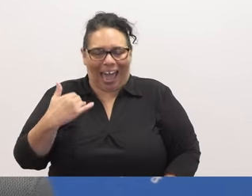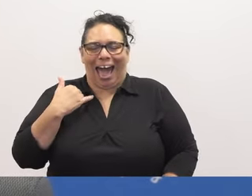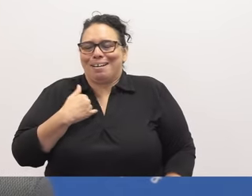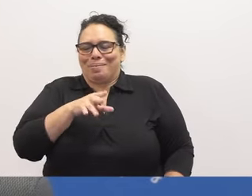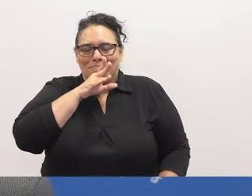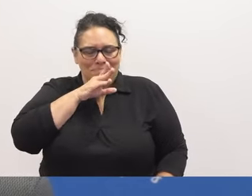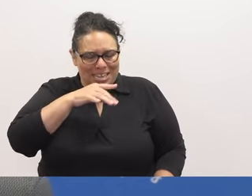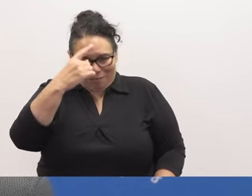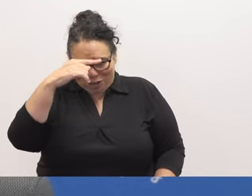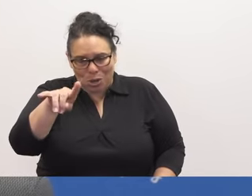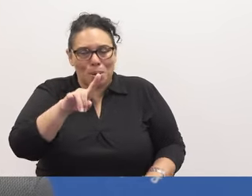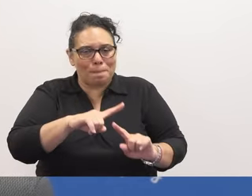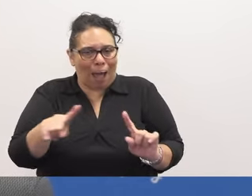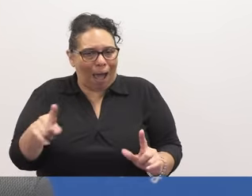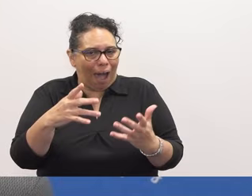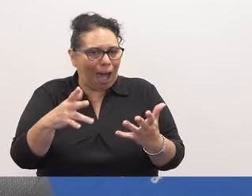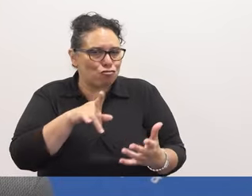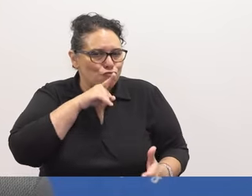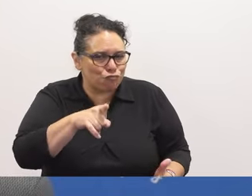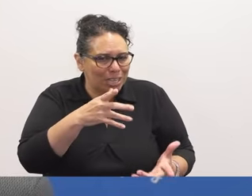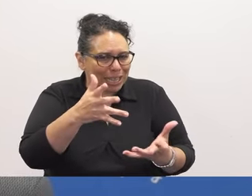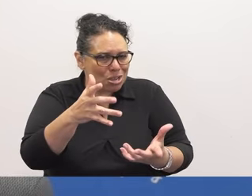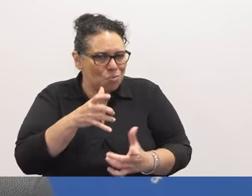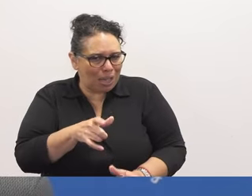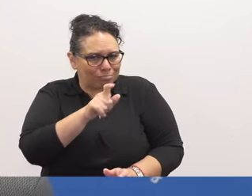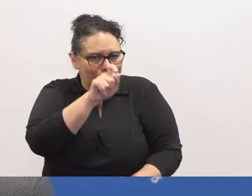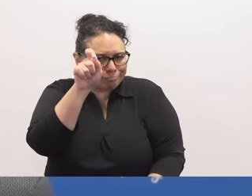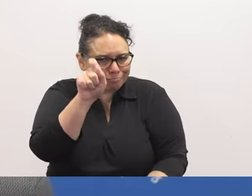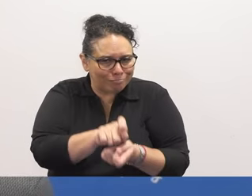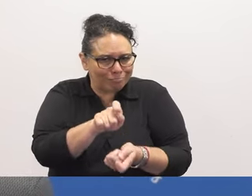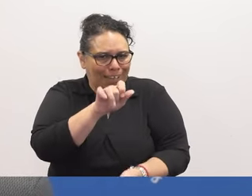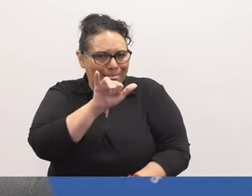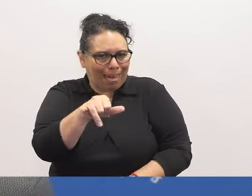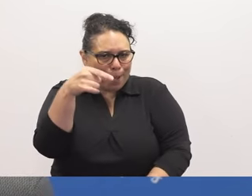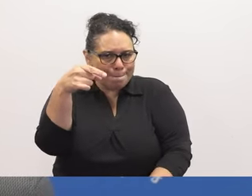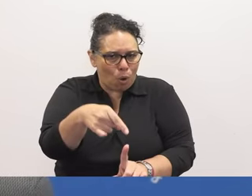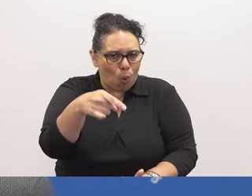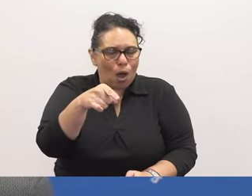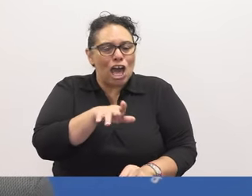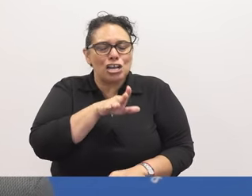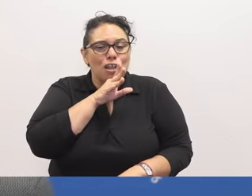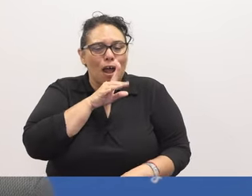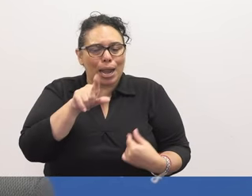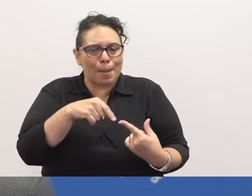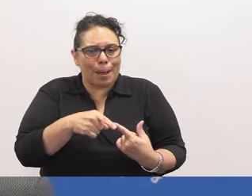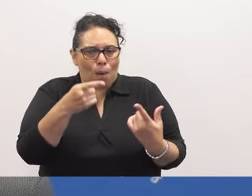So I'm speaking for you here, Ms. Nemec, but I really want to harp on that point, like we're talking about things in the classroom,